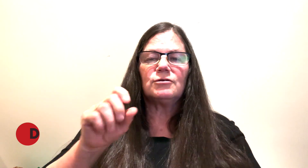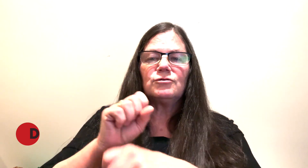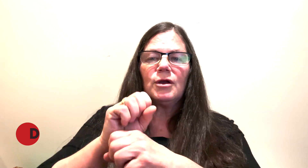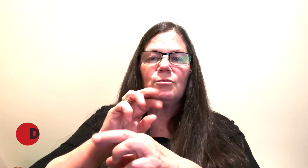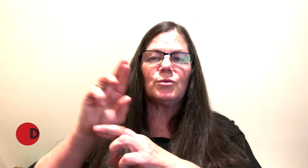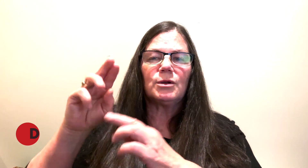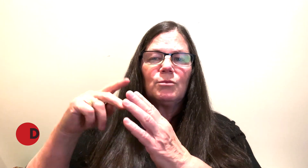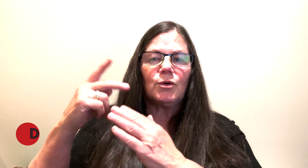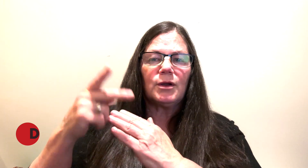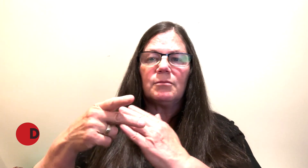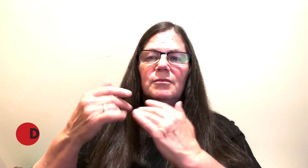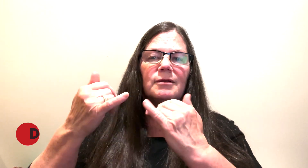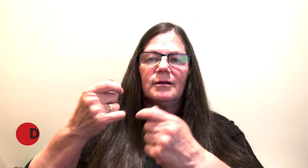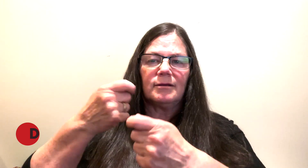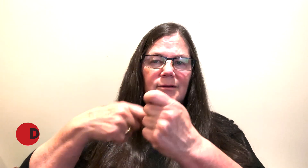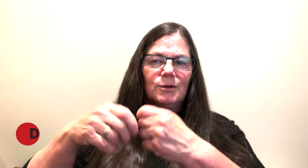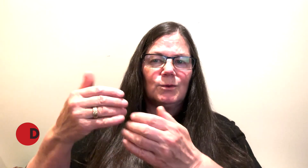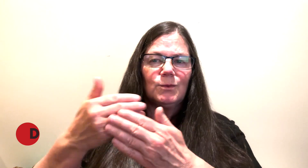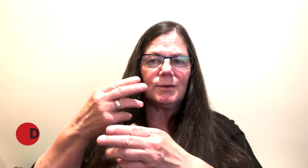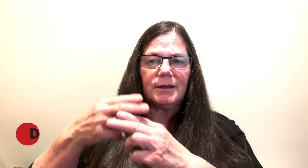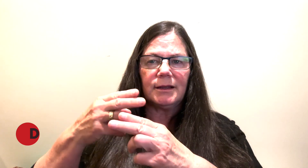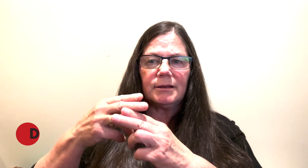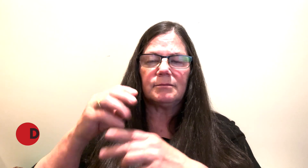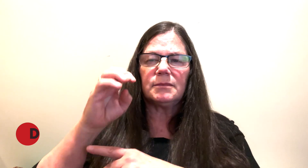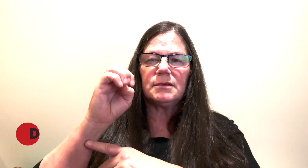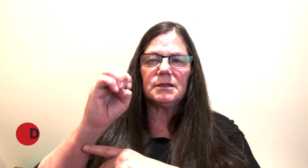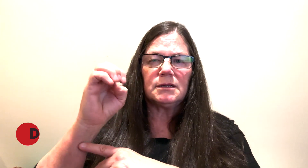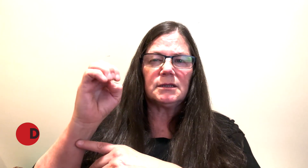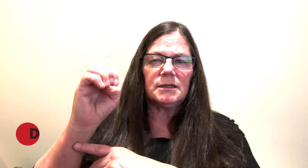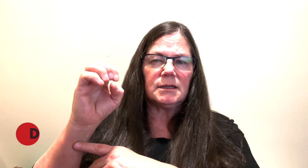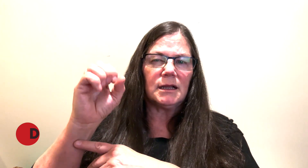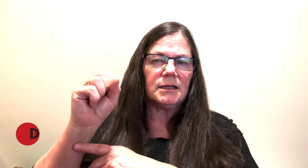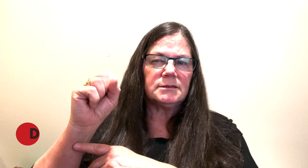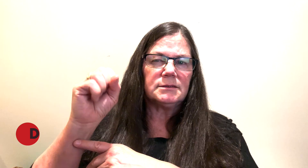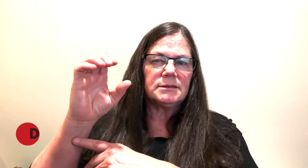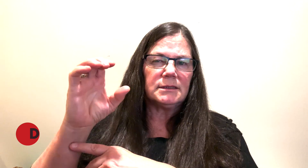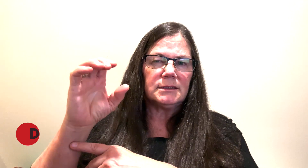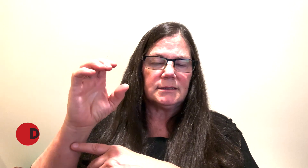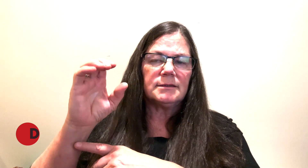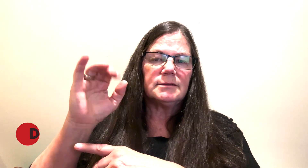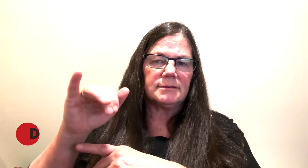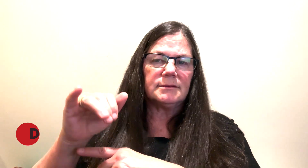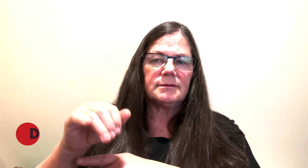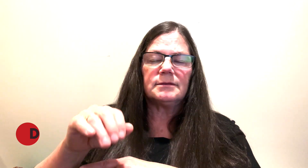Job Readiness Program but the name has changed to EESC -